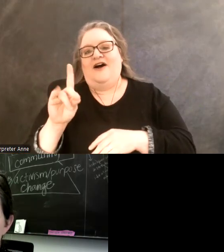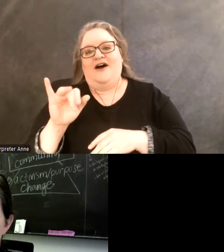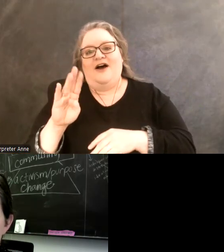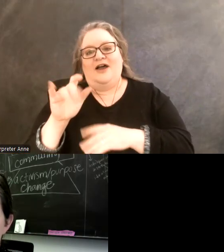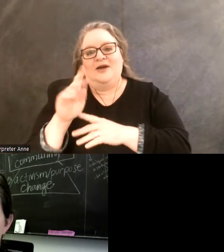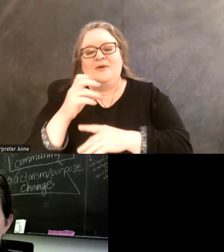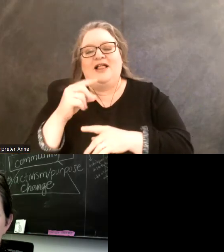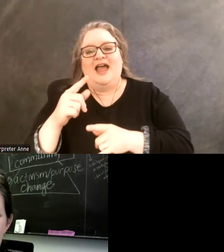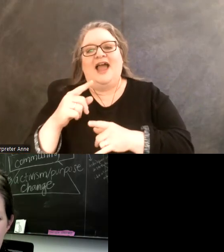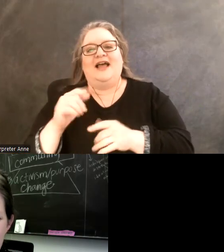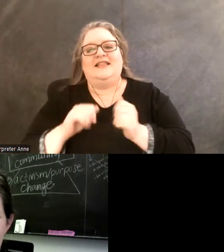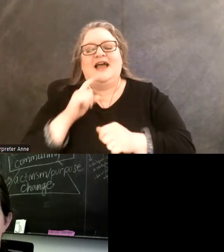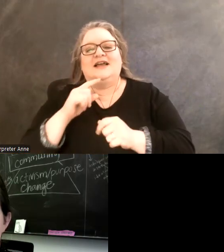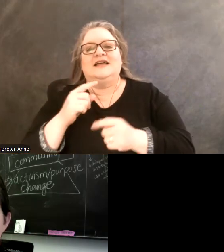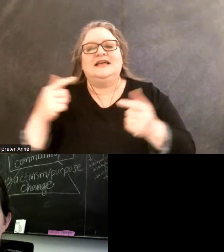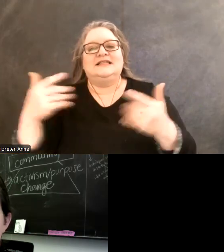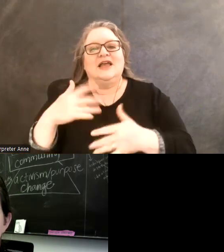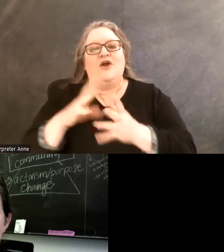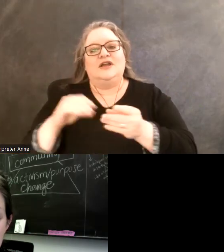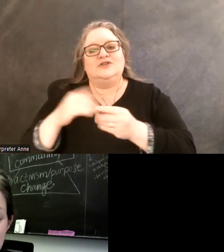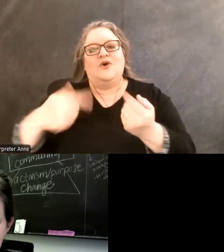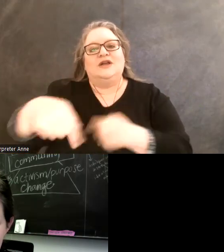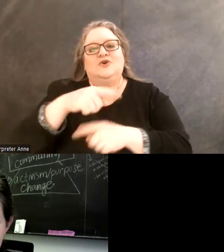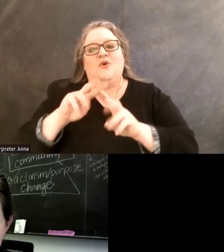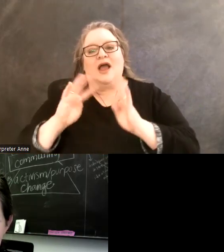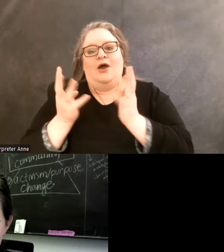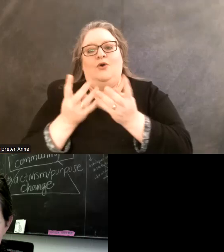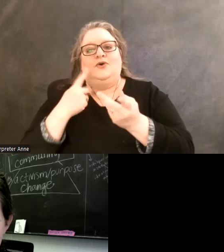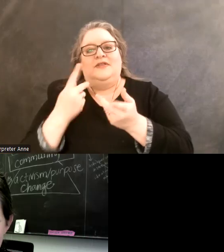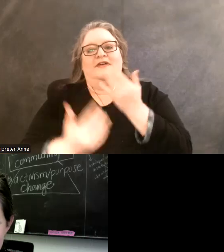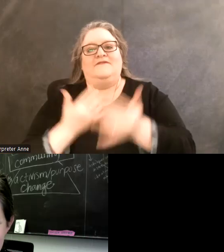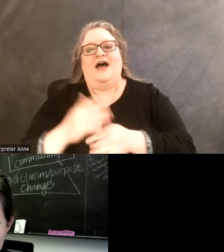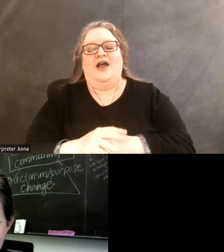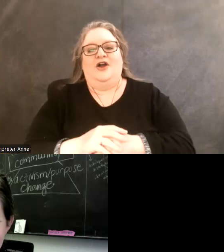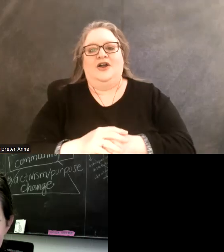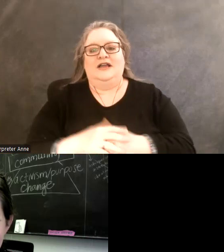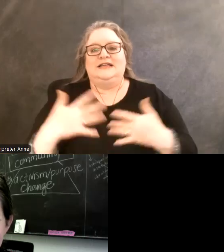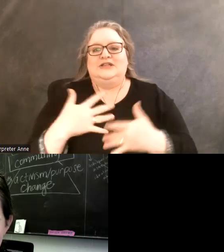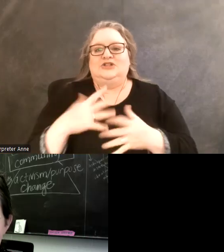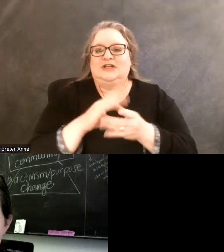Stories Around the Fire, Chilling Tales for Dark Nights,